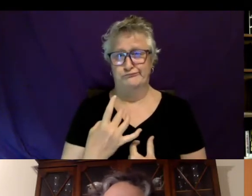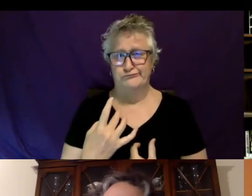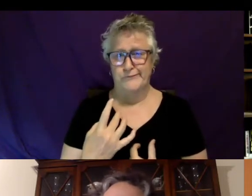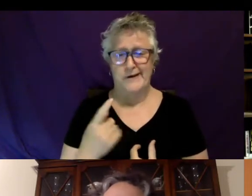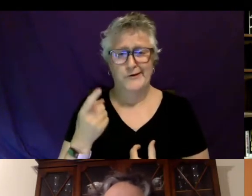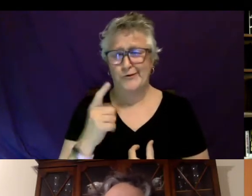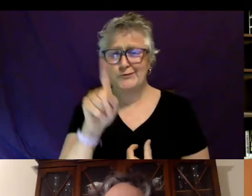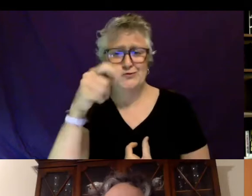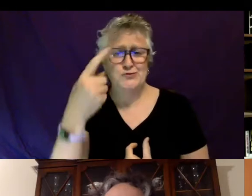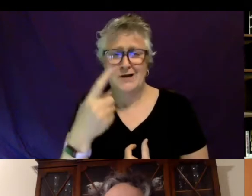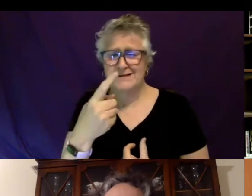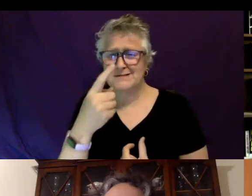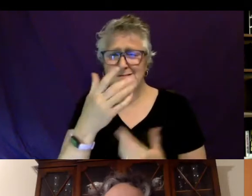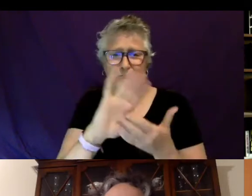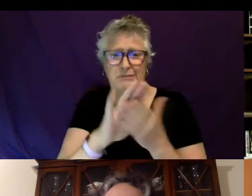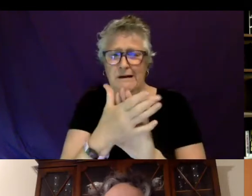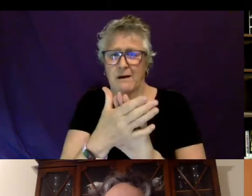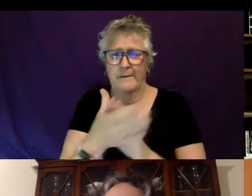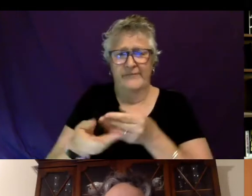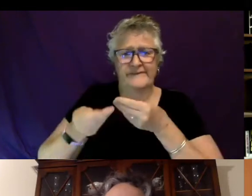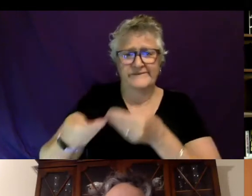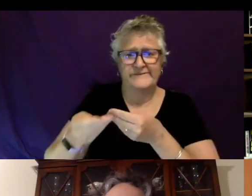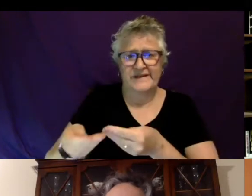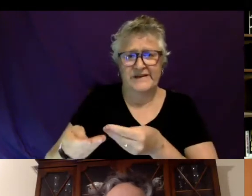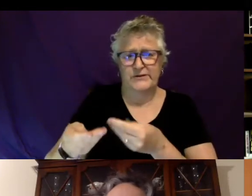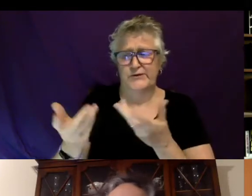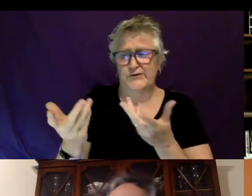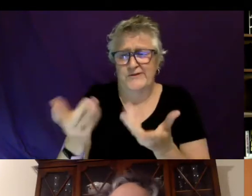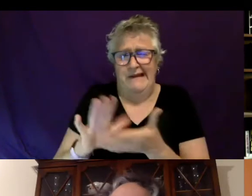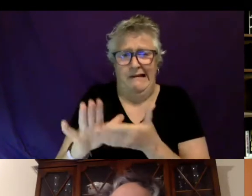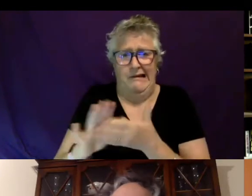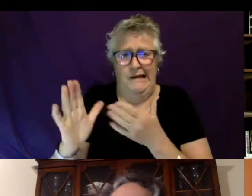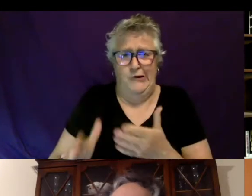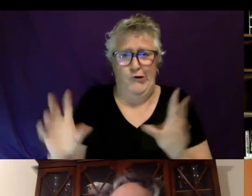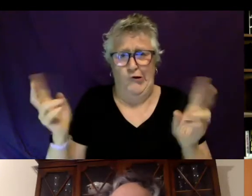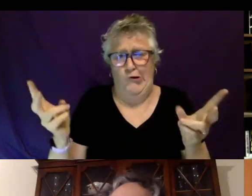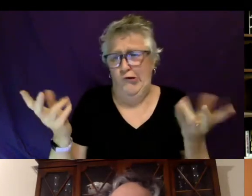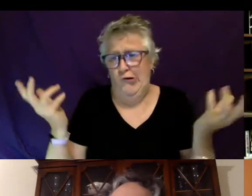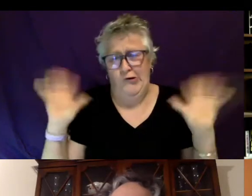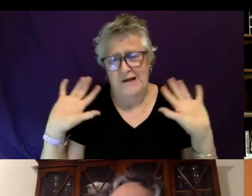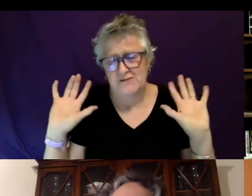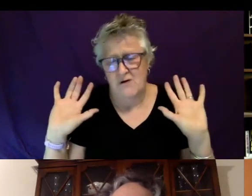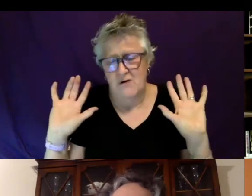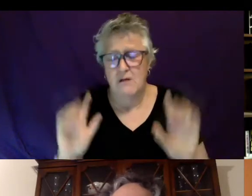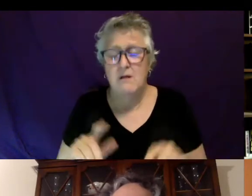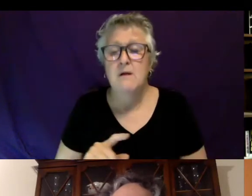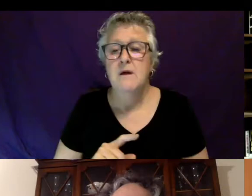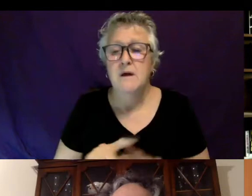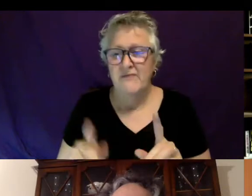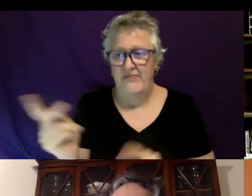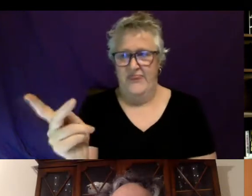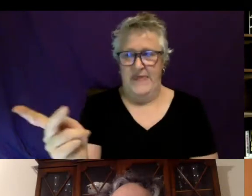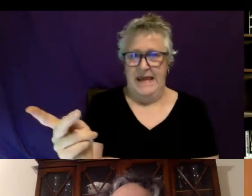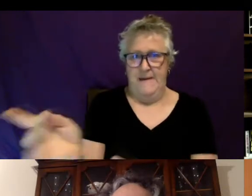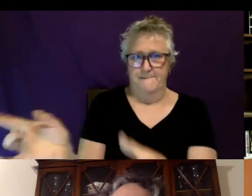and there won't be that much, generally, that much interaction with you. Did you find that with your two? Well, we have two, [but] our birds are